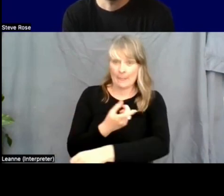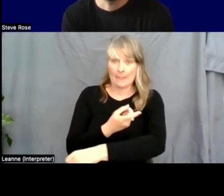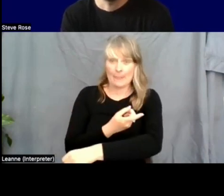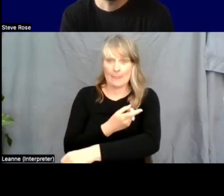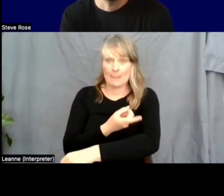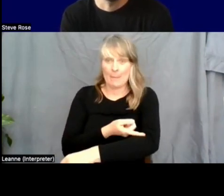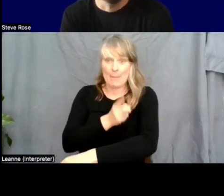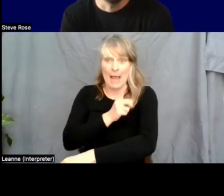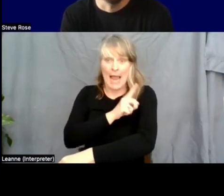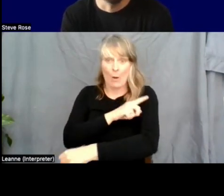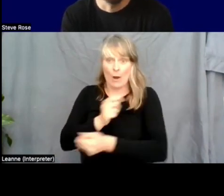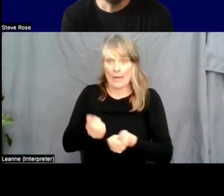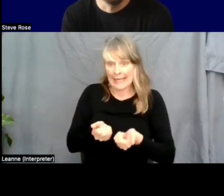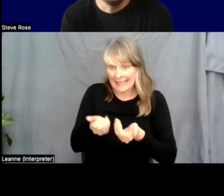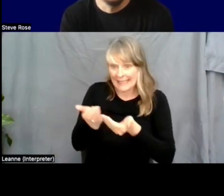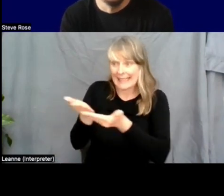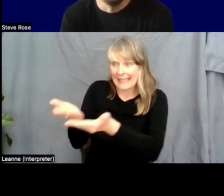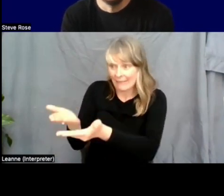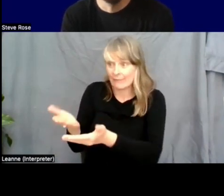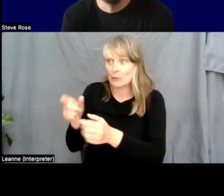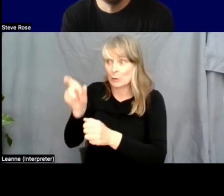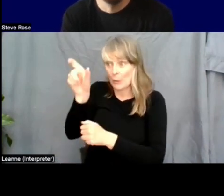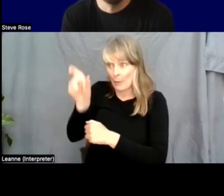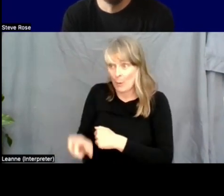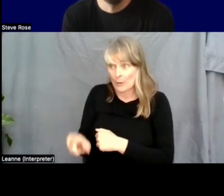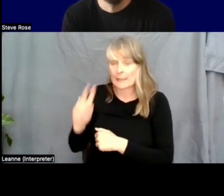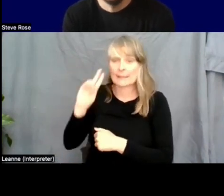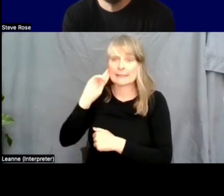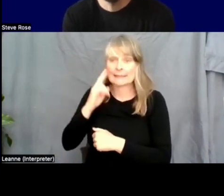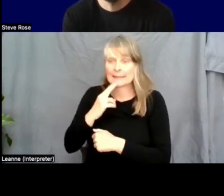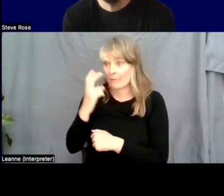the deafblind person that we're working with. It allows the person to know we are sharing the